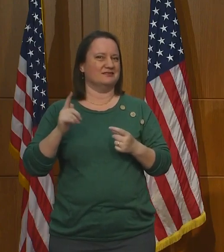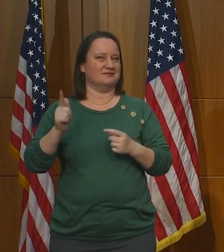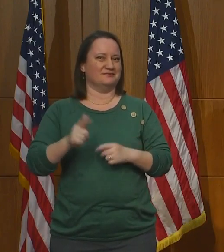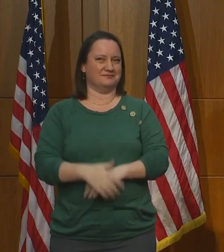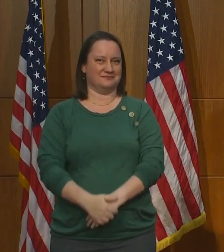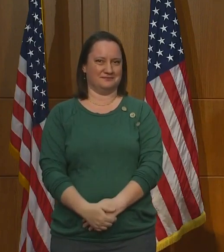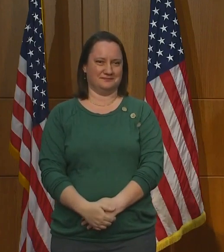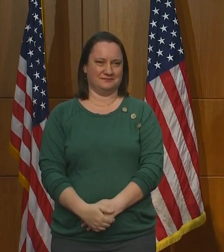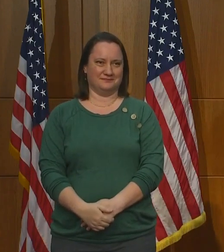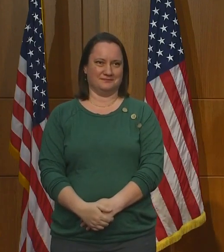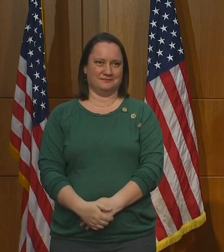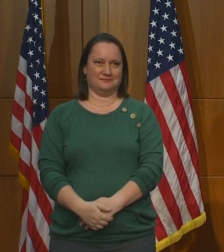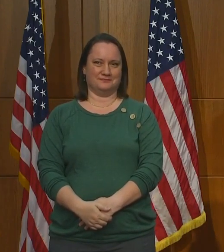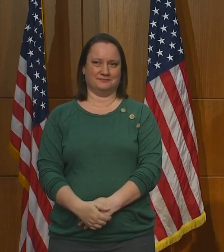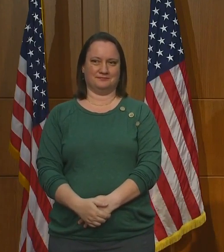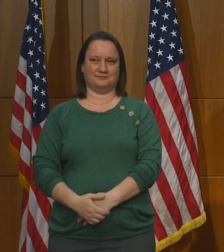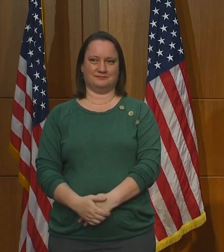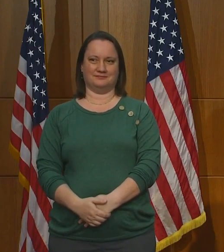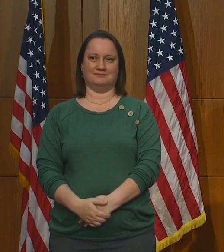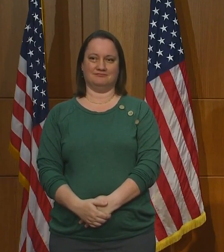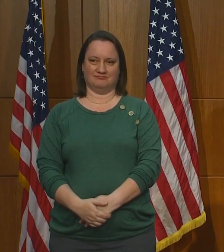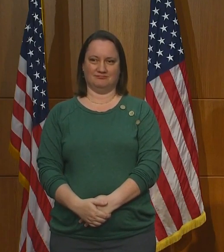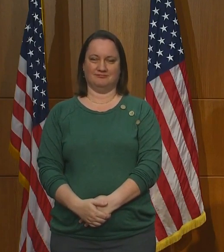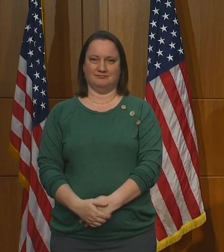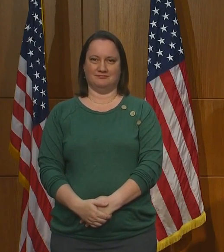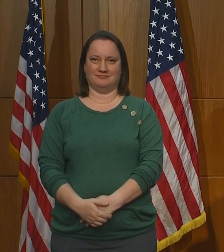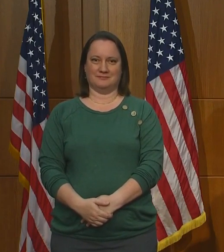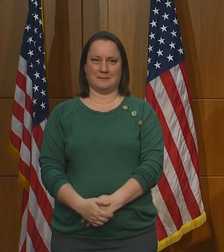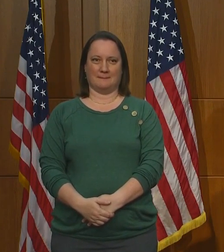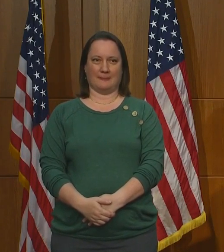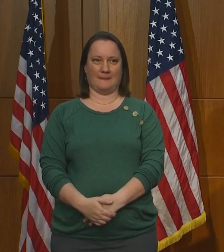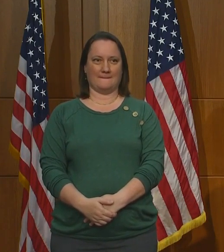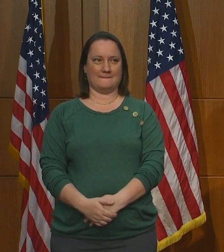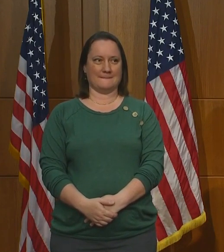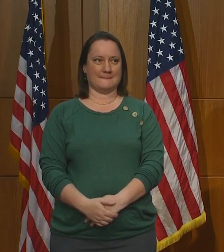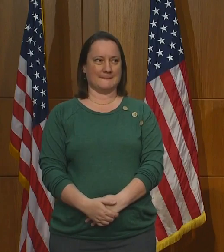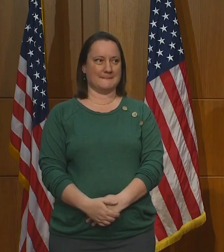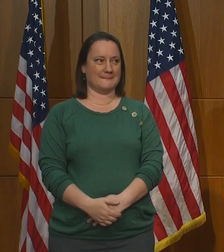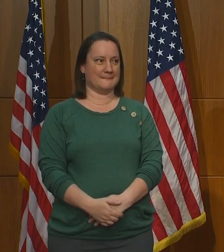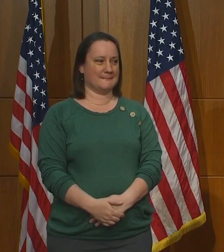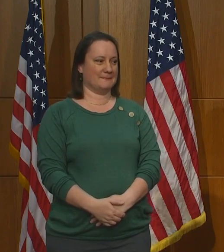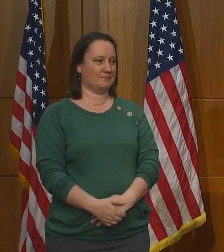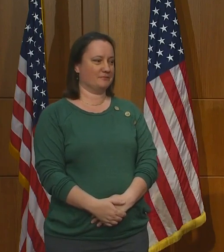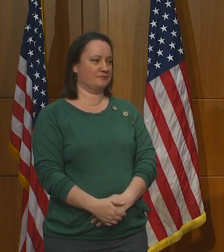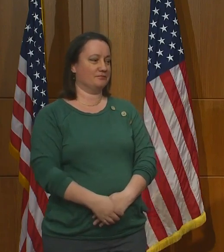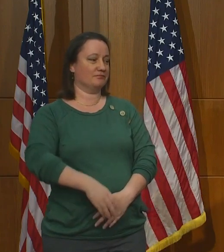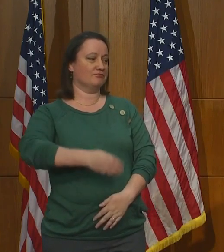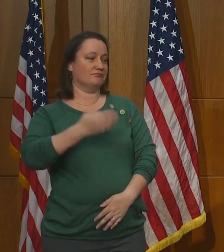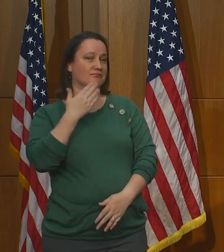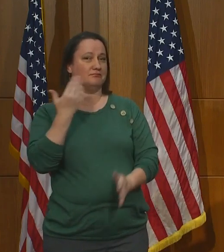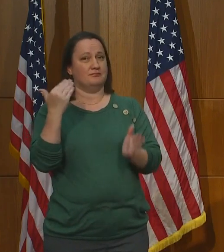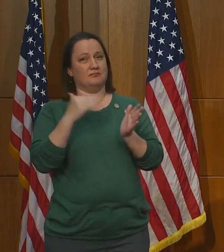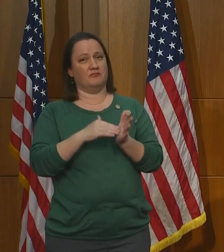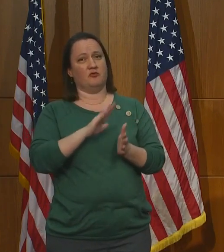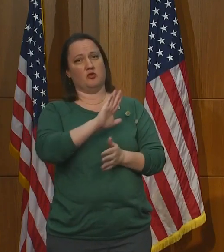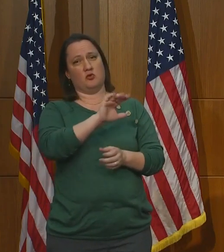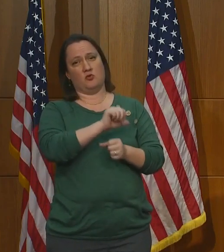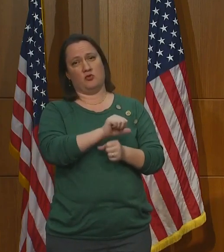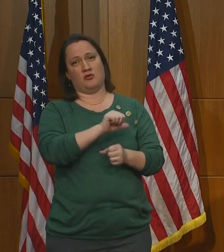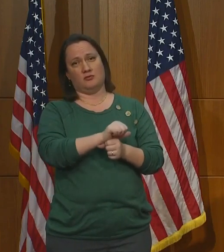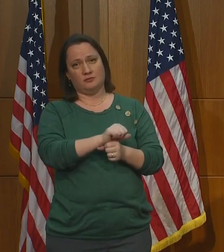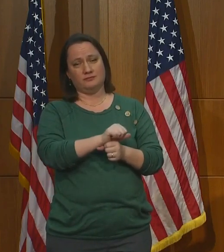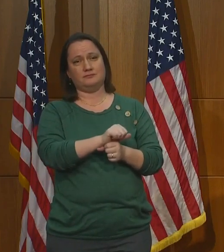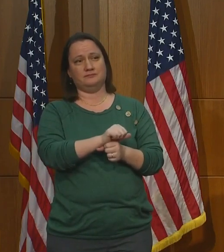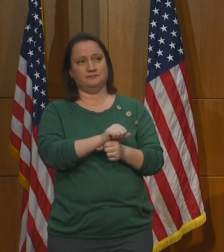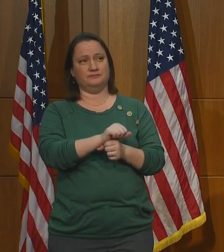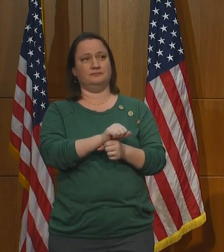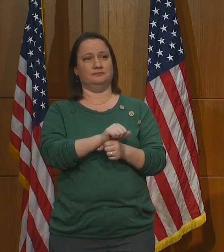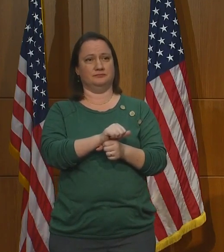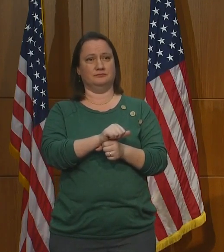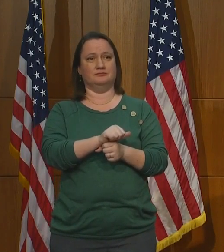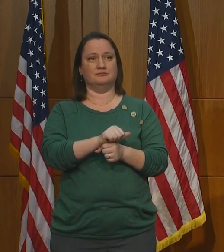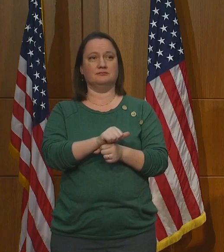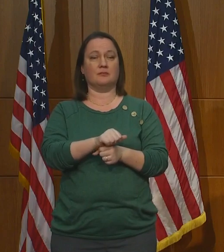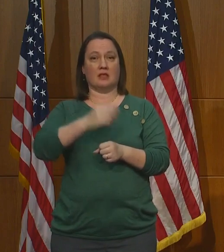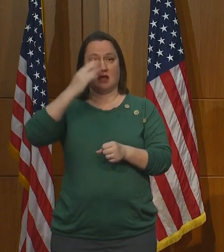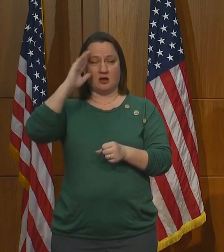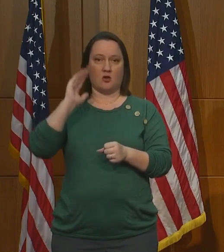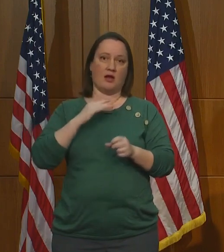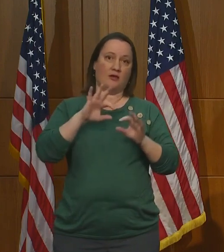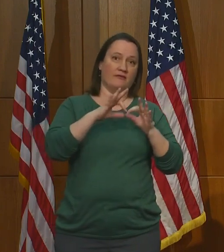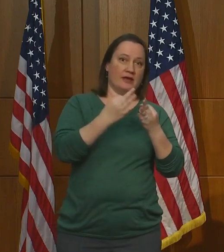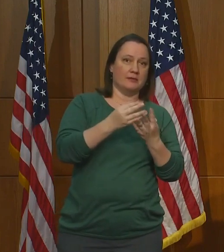QUESTIONS. THANK YOU AGAIN FOR